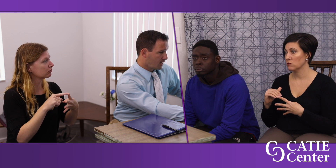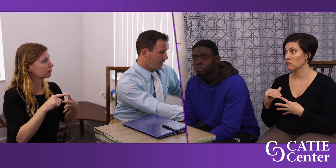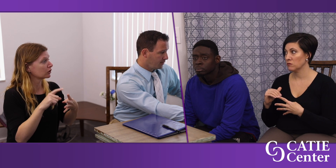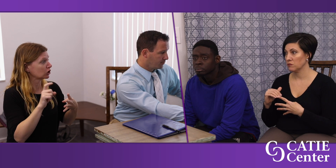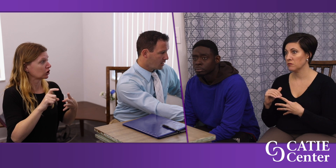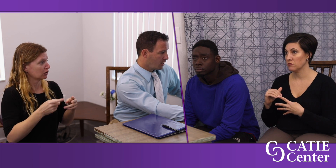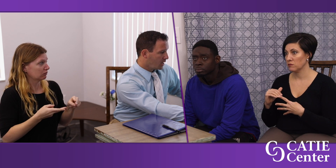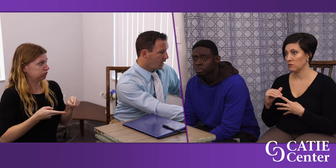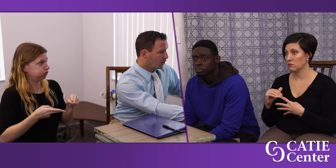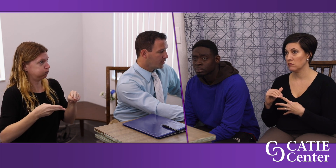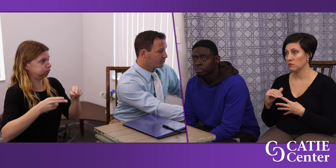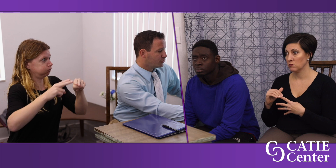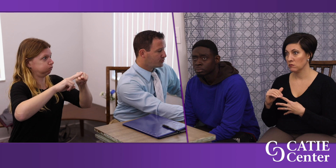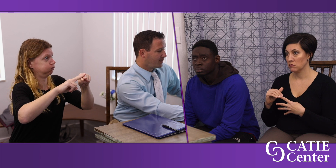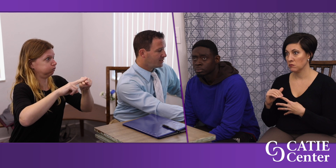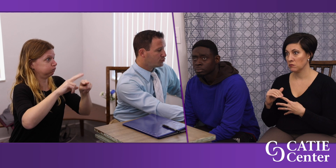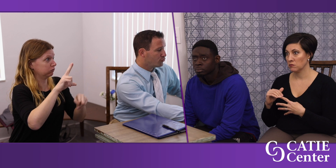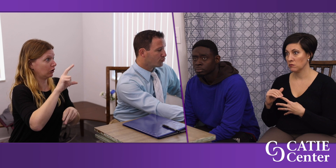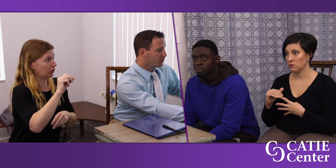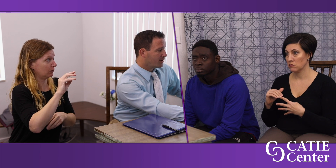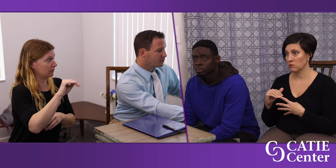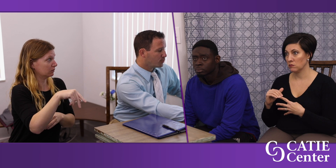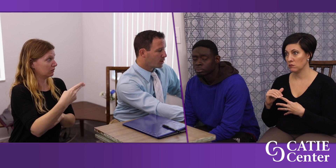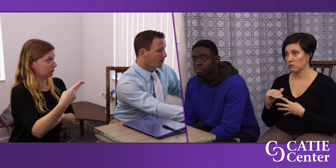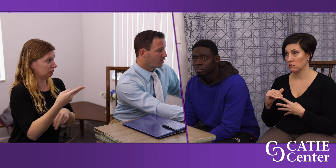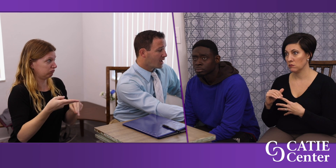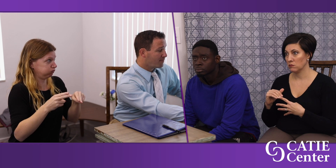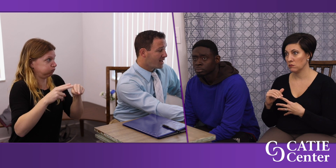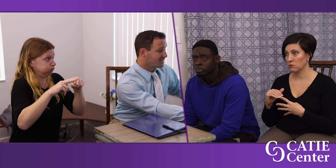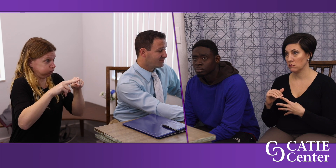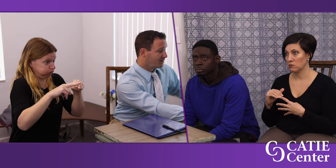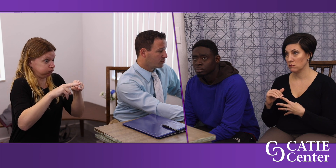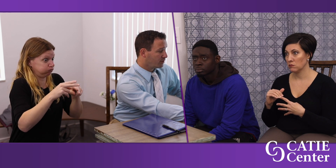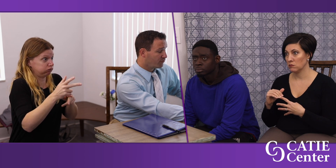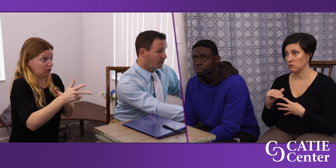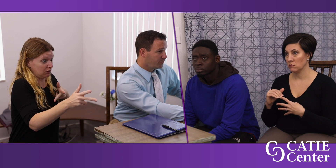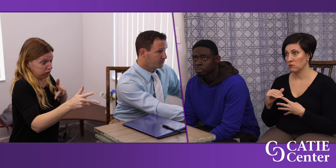A) increase your speed to 30 miles per hour and pass the vehicle in front of you